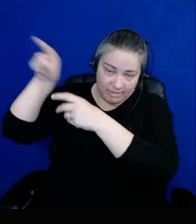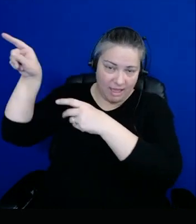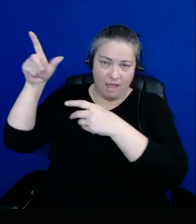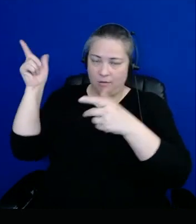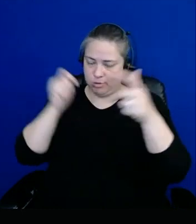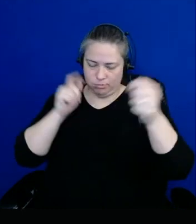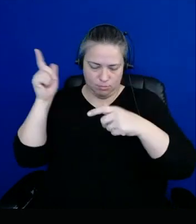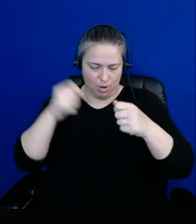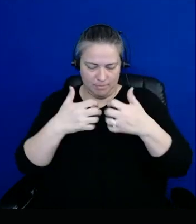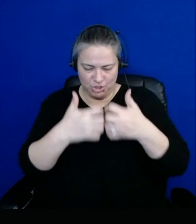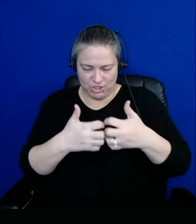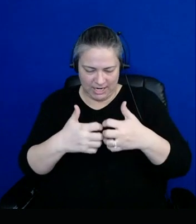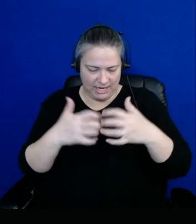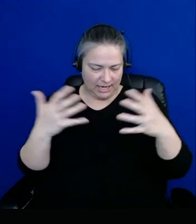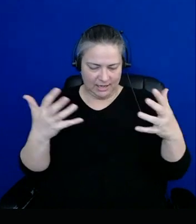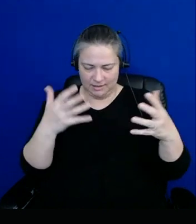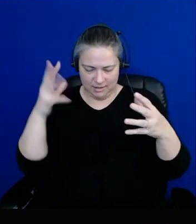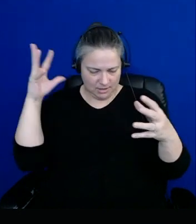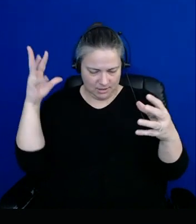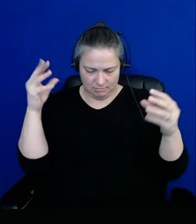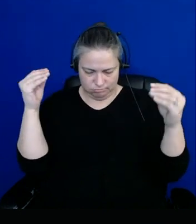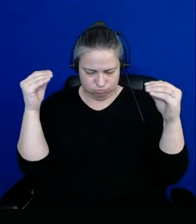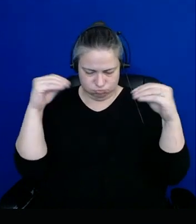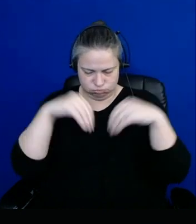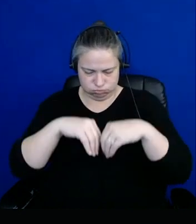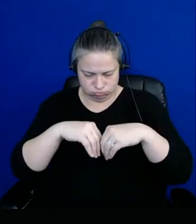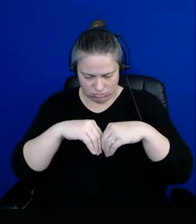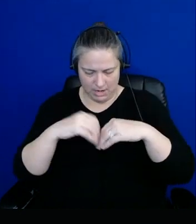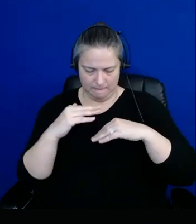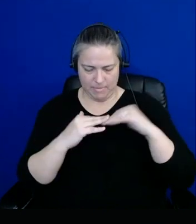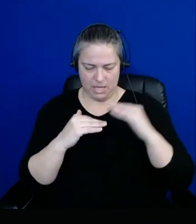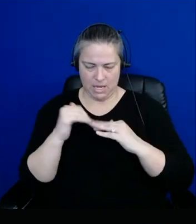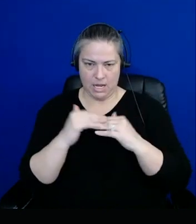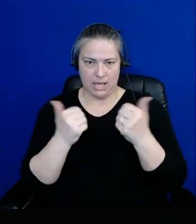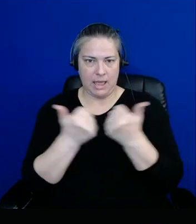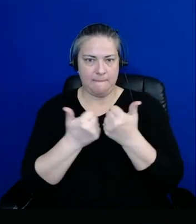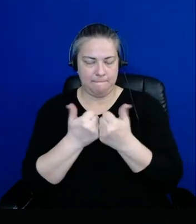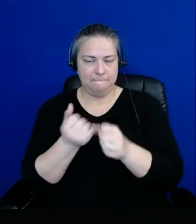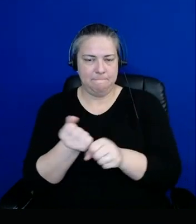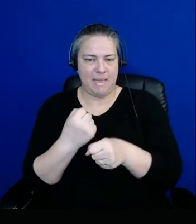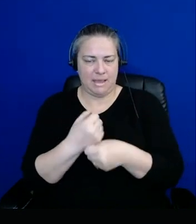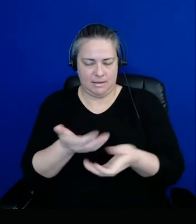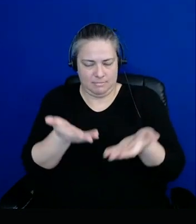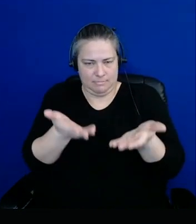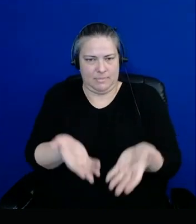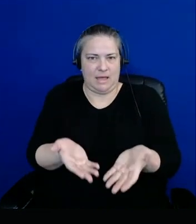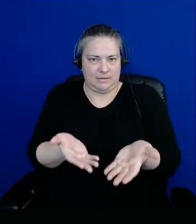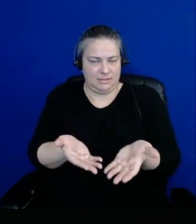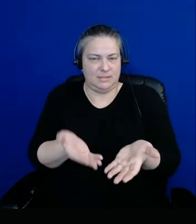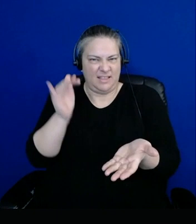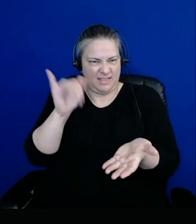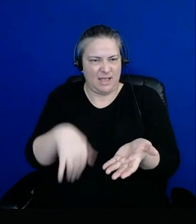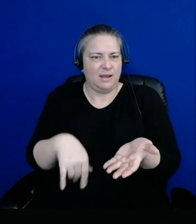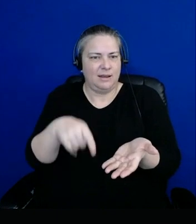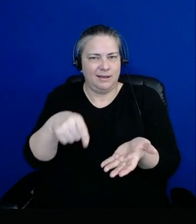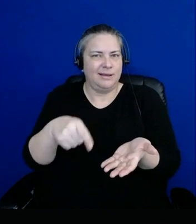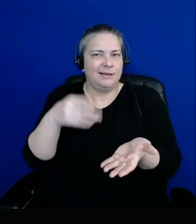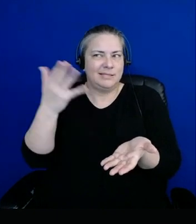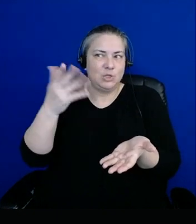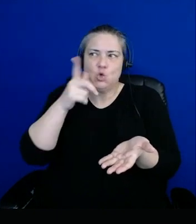machines to build your game and produce the package that ultimately is picked up by someone who's going